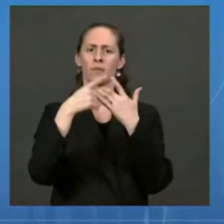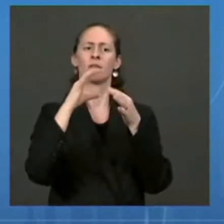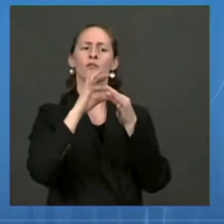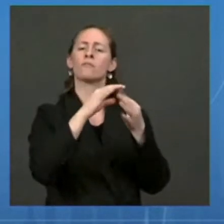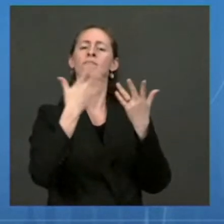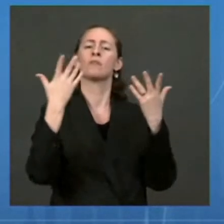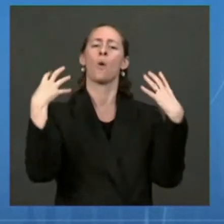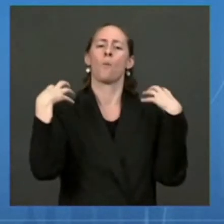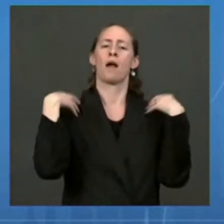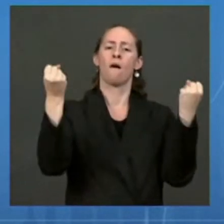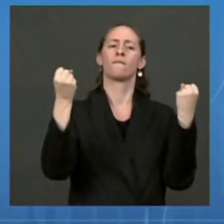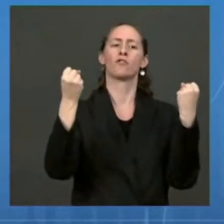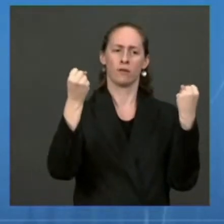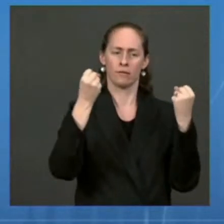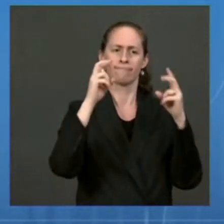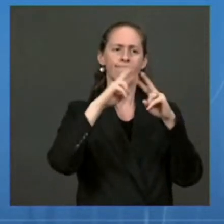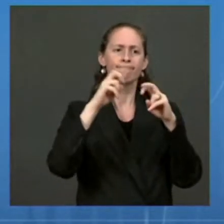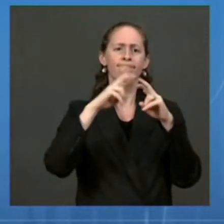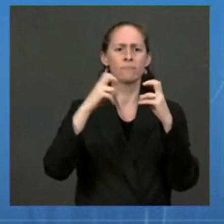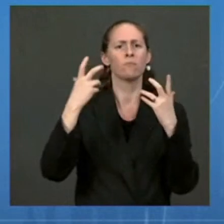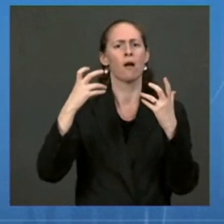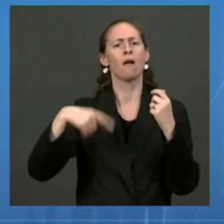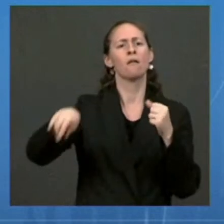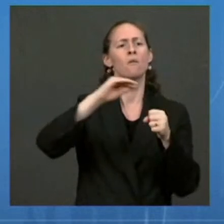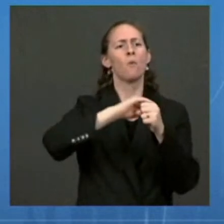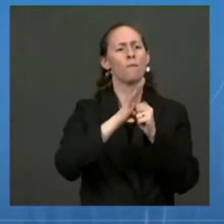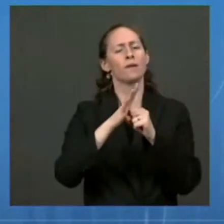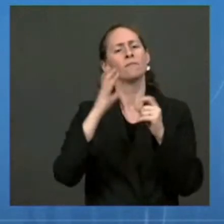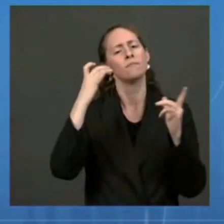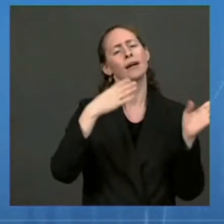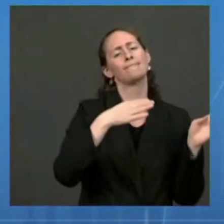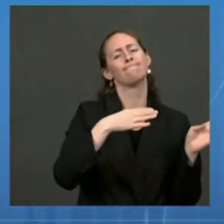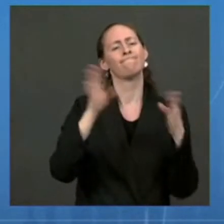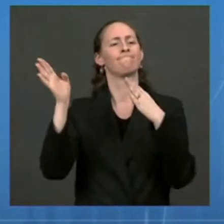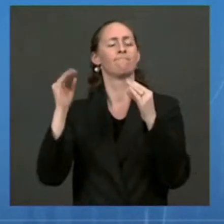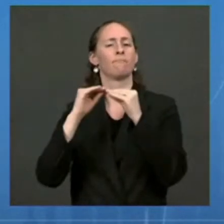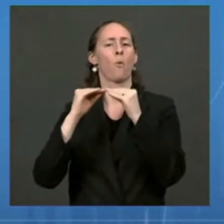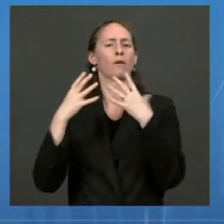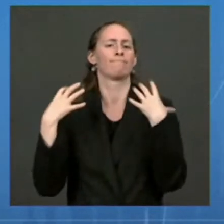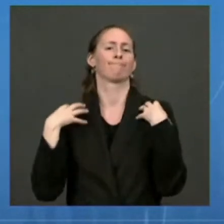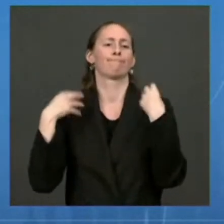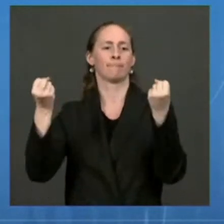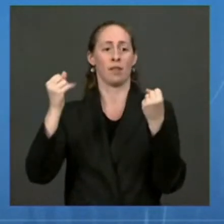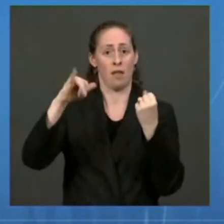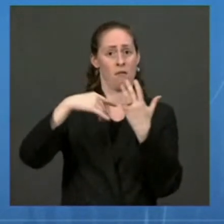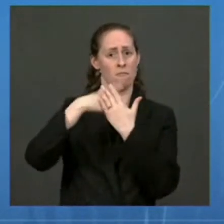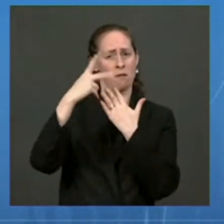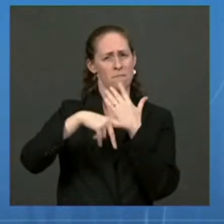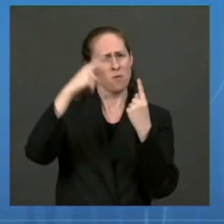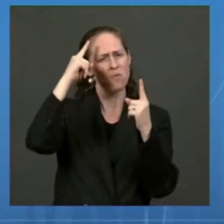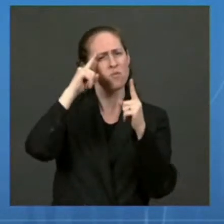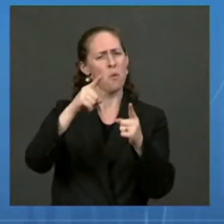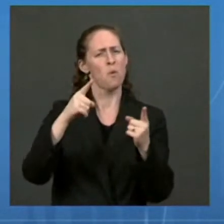BEEN DOING RIGHT NOW IS PUTTING FORTH A PROGRAM,ICH I REFERRED TO AS RECOVER FOR RESEARCHING COVID TO ENHANCE